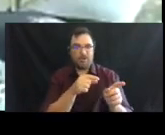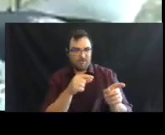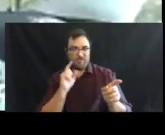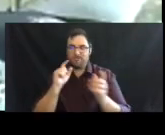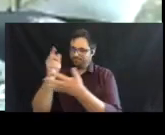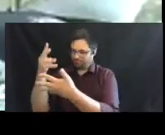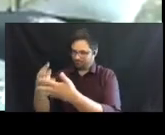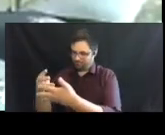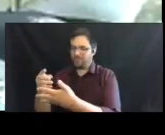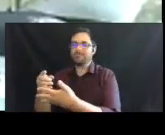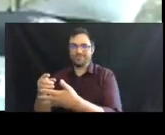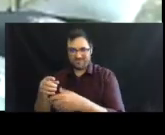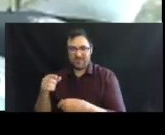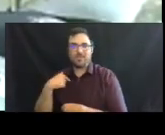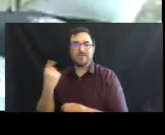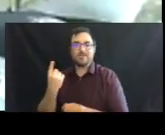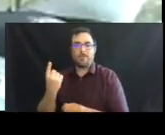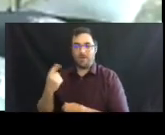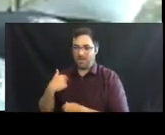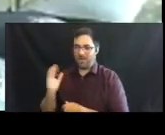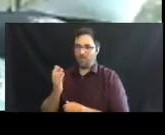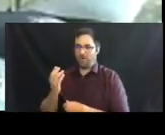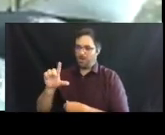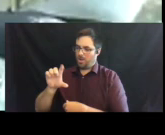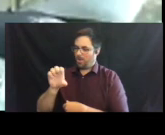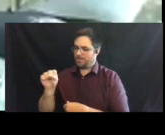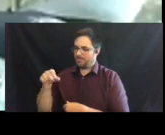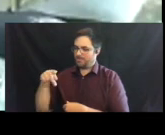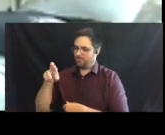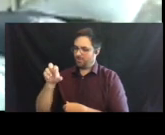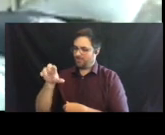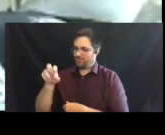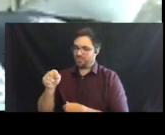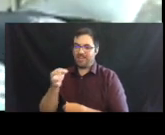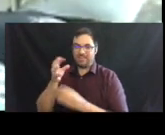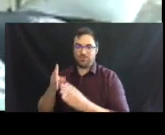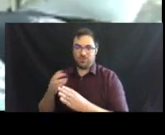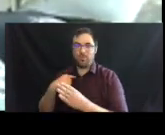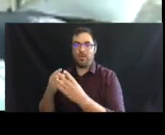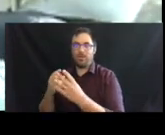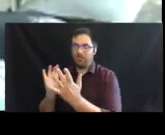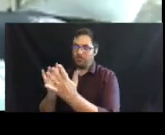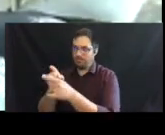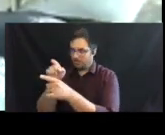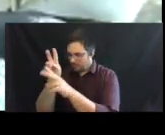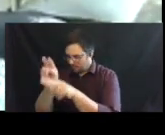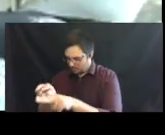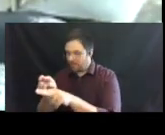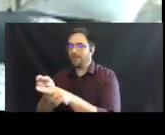follow-up experts step in and start to work with that family's providers to be a safety net to make